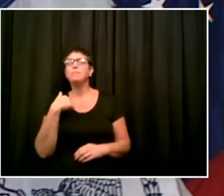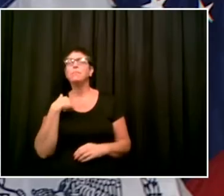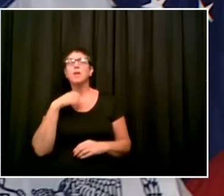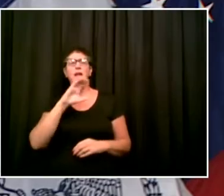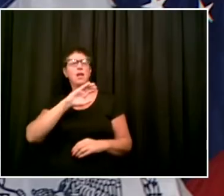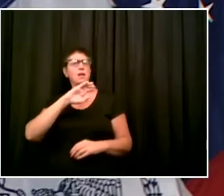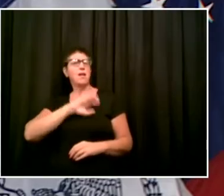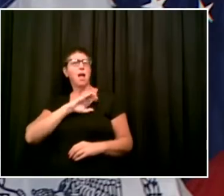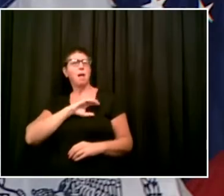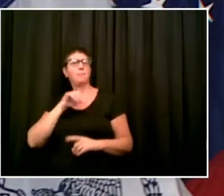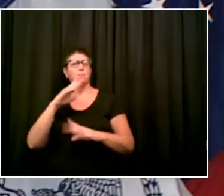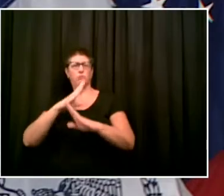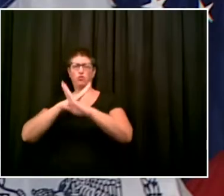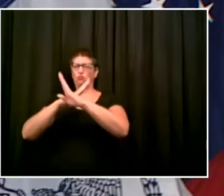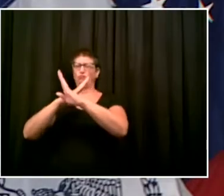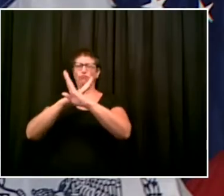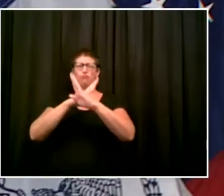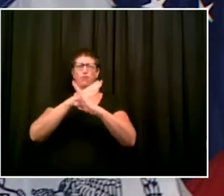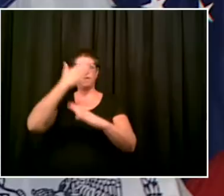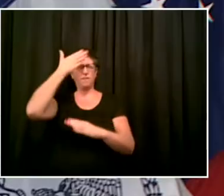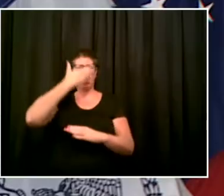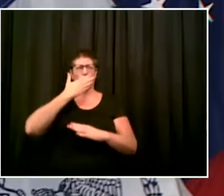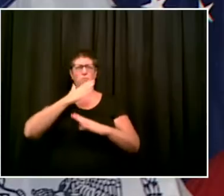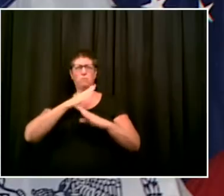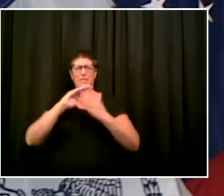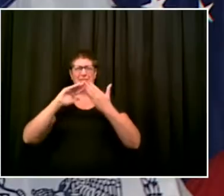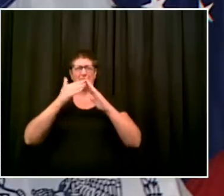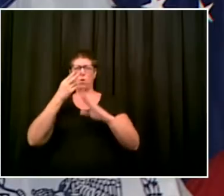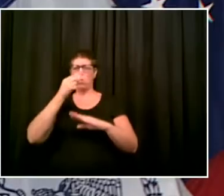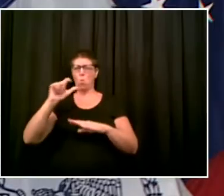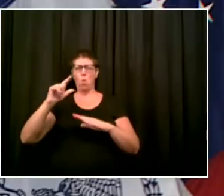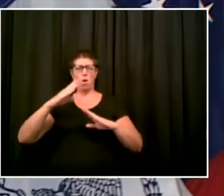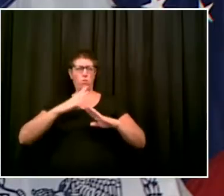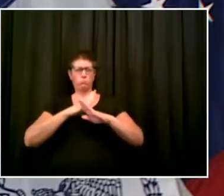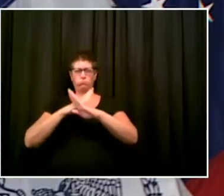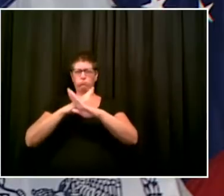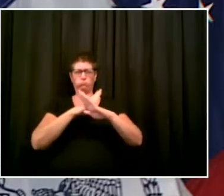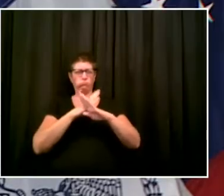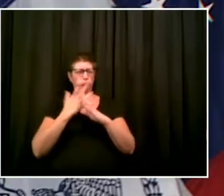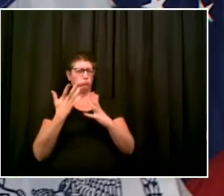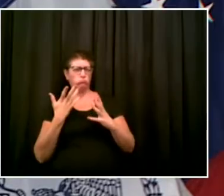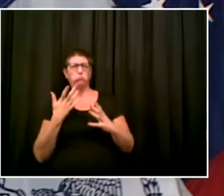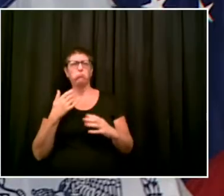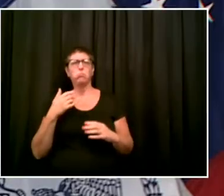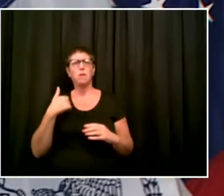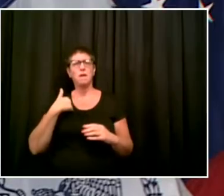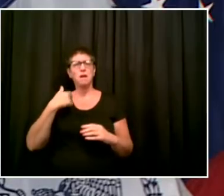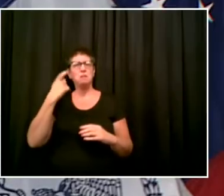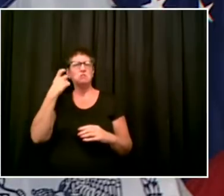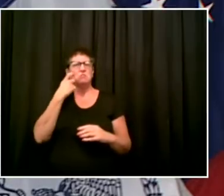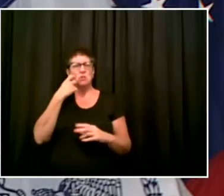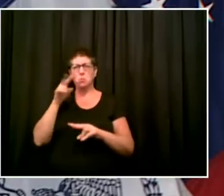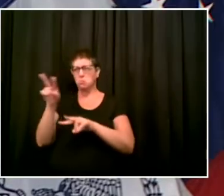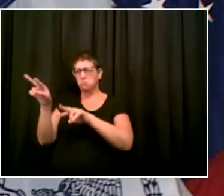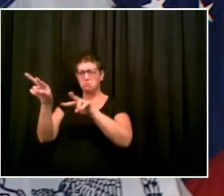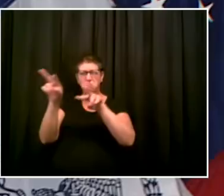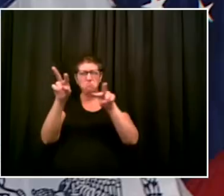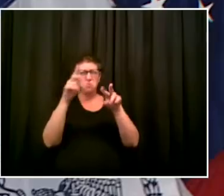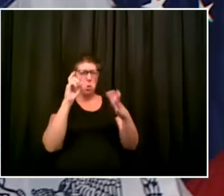ABOUT THE SECURITY SITUATION AROUND CITY HALL. LAST I SAW AND THIS MIGHTHA V E CHAGEN, ETHRE WERE ROWS OF BARRICADES IN